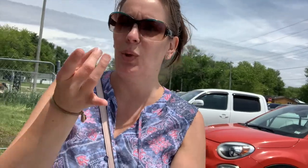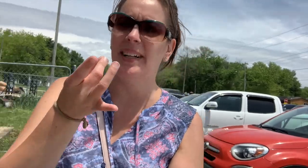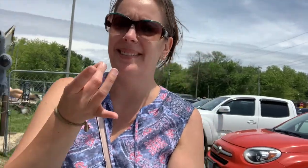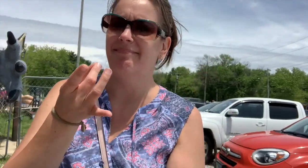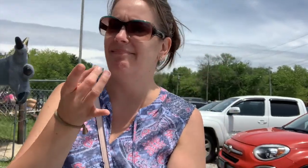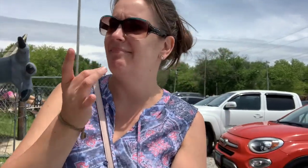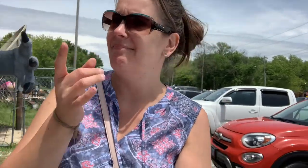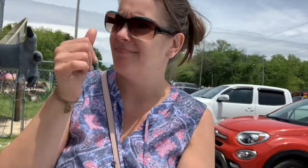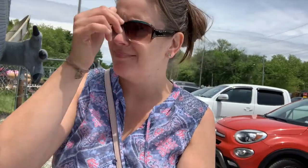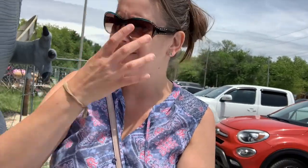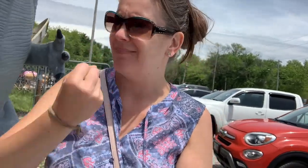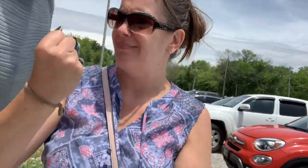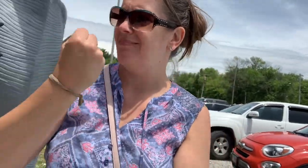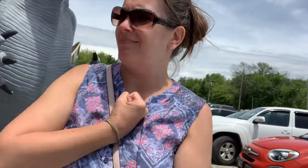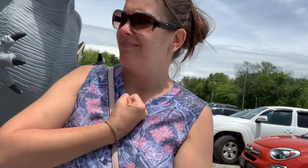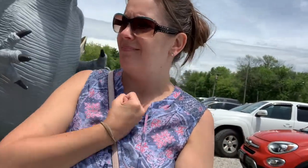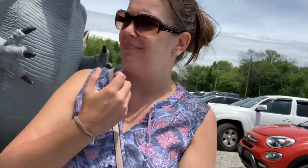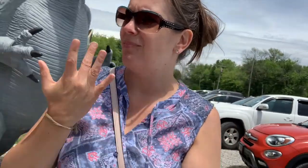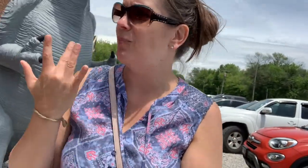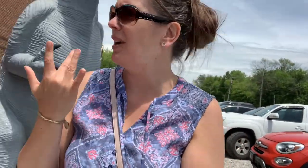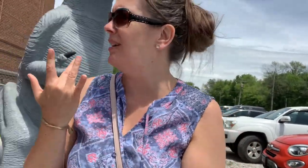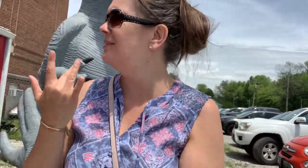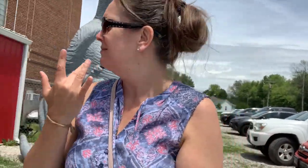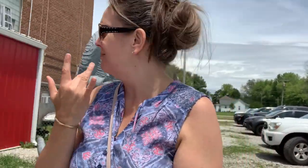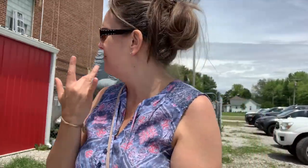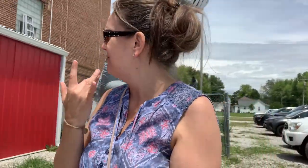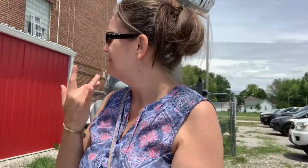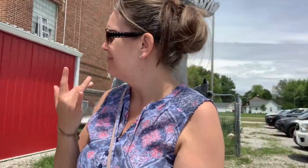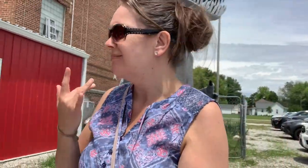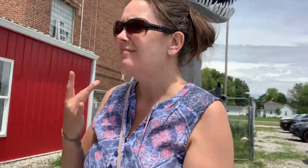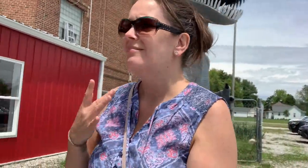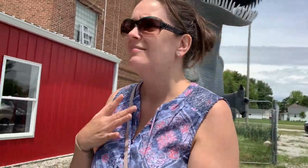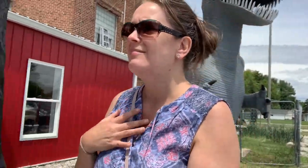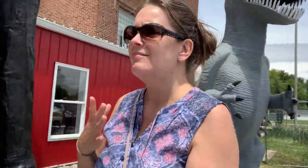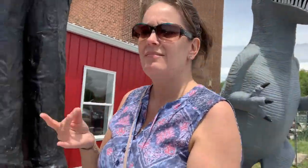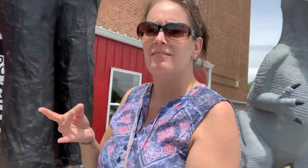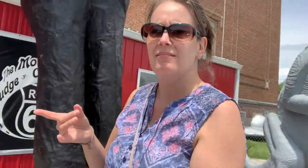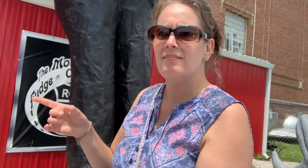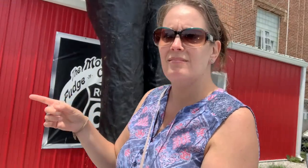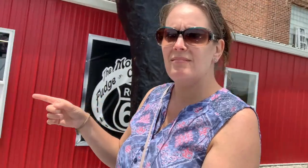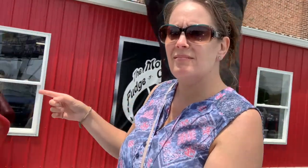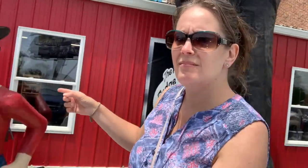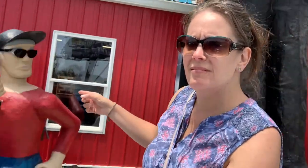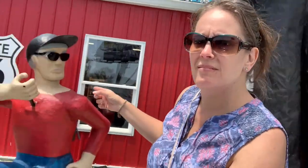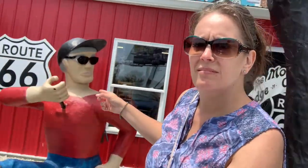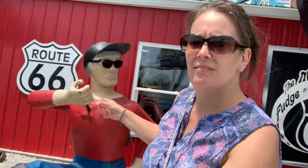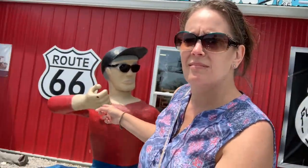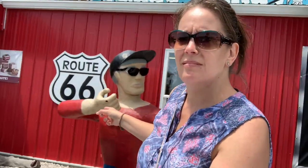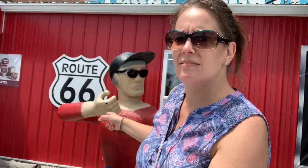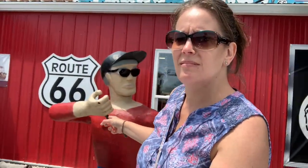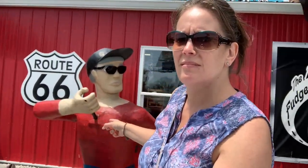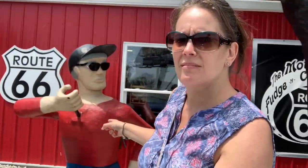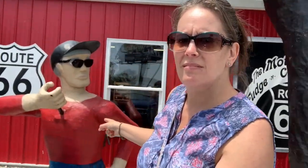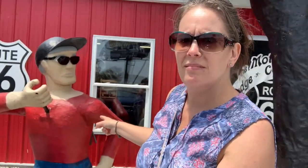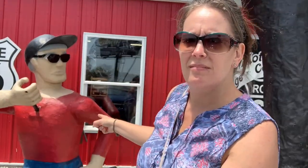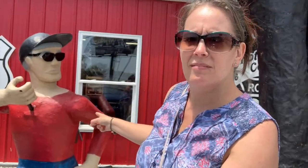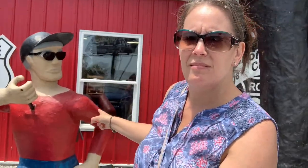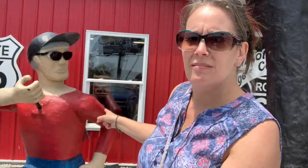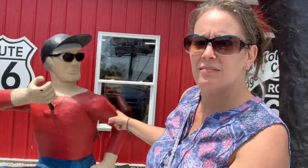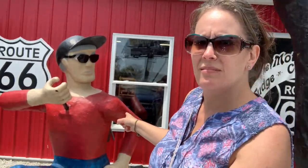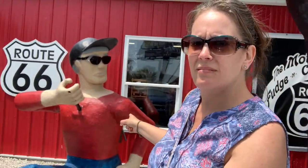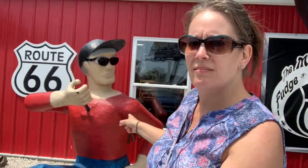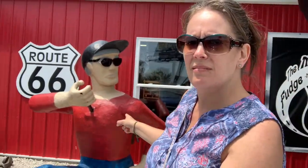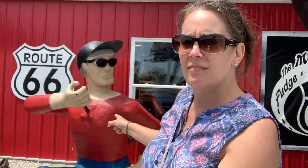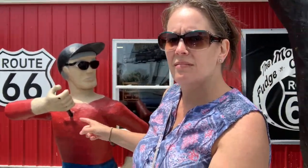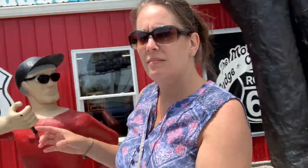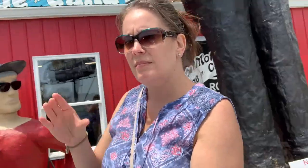Uhmm... interesting.... that man has something in his chest. Why? Interesting. Odd.